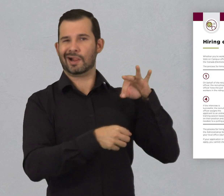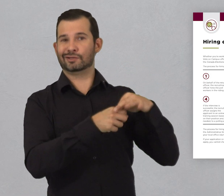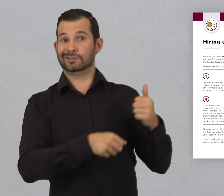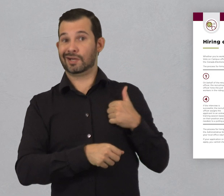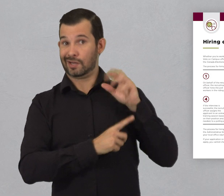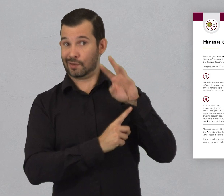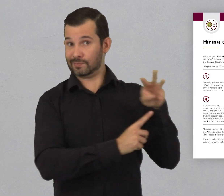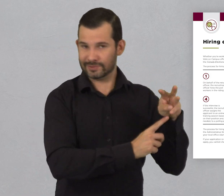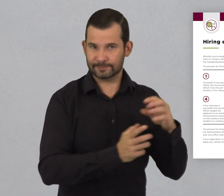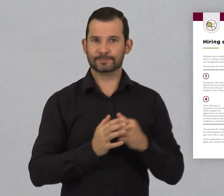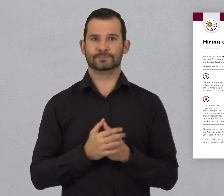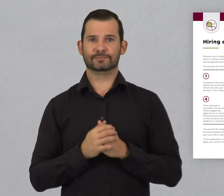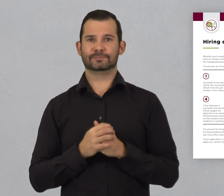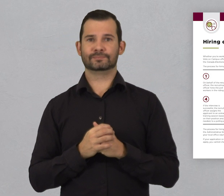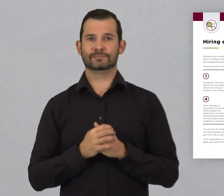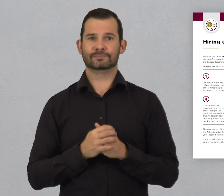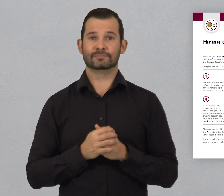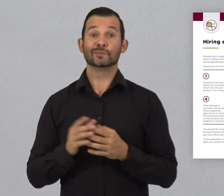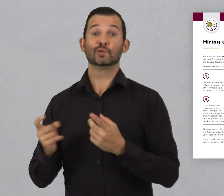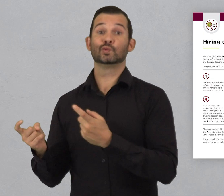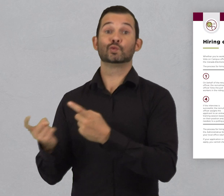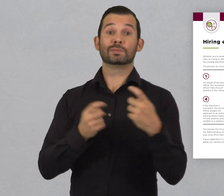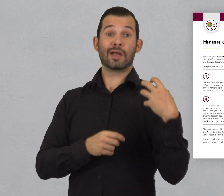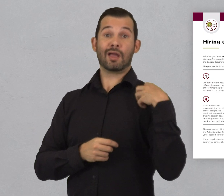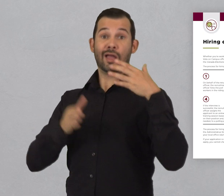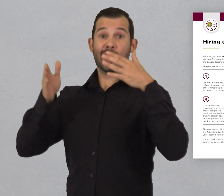Canada’s Website. 3. The recruitment